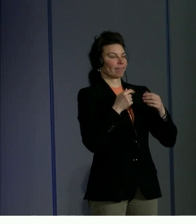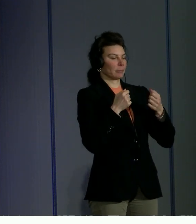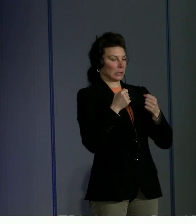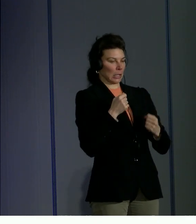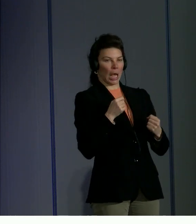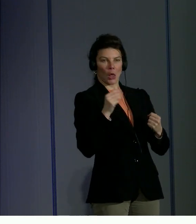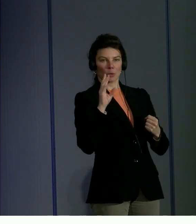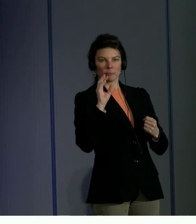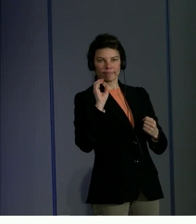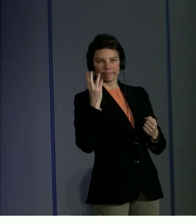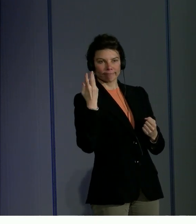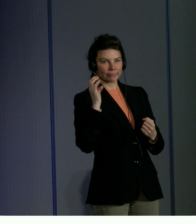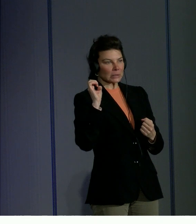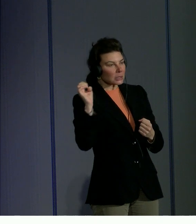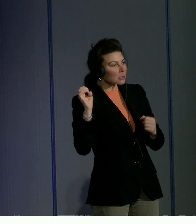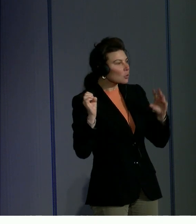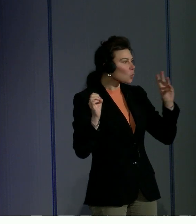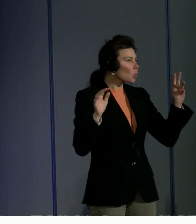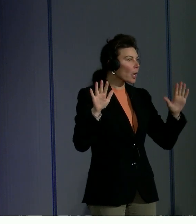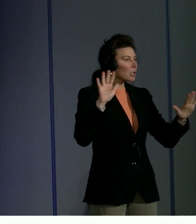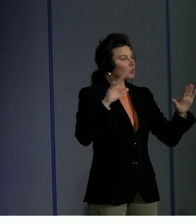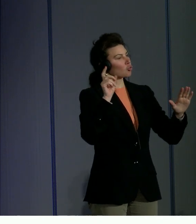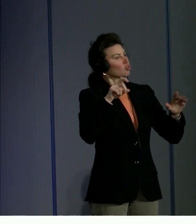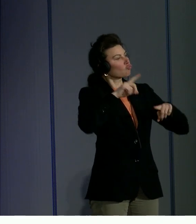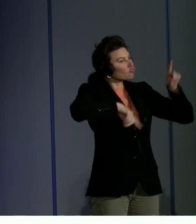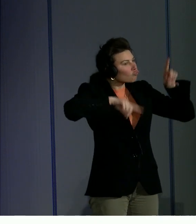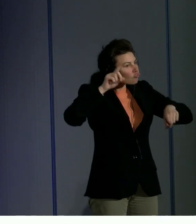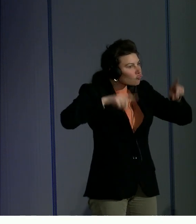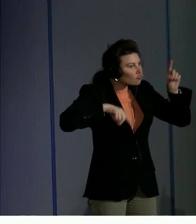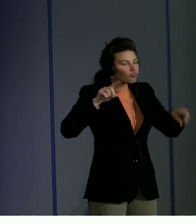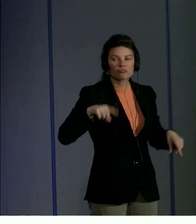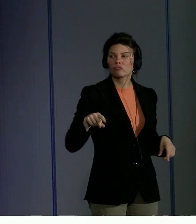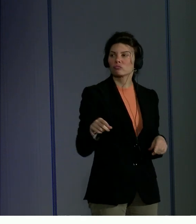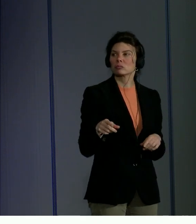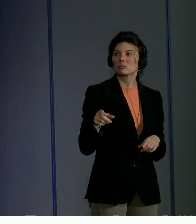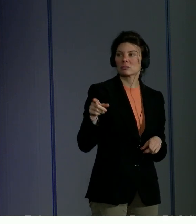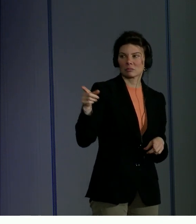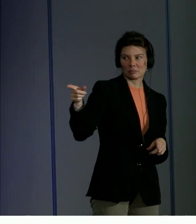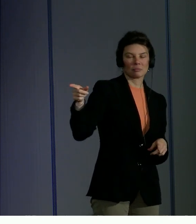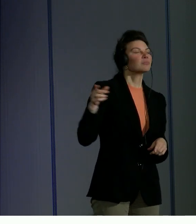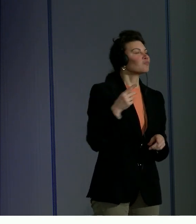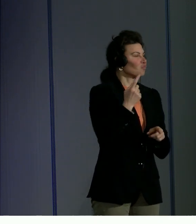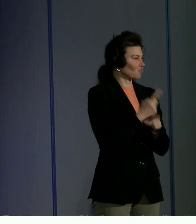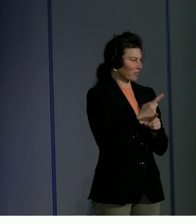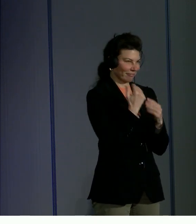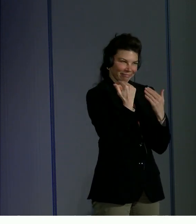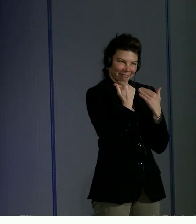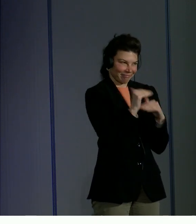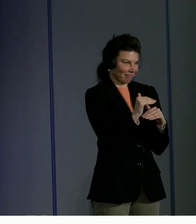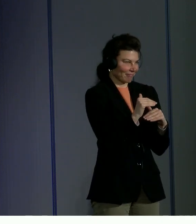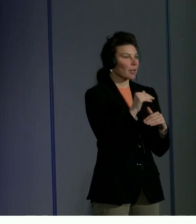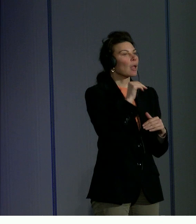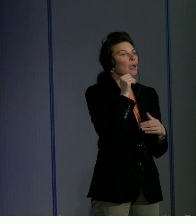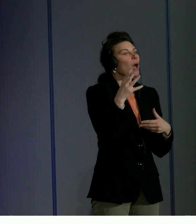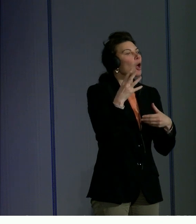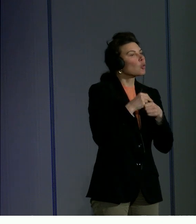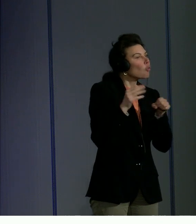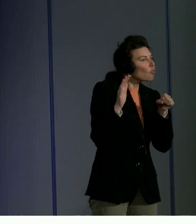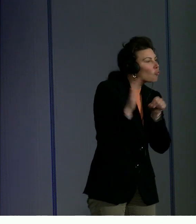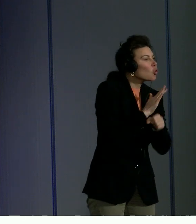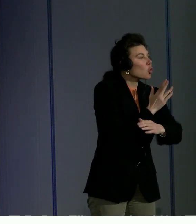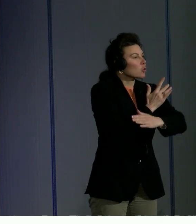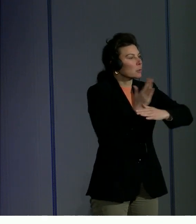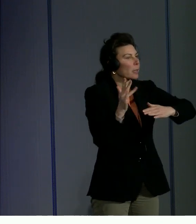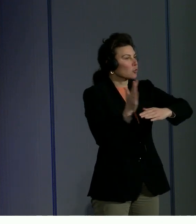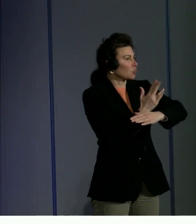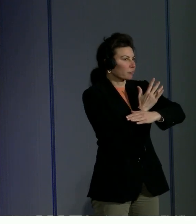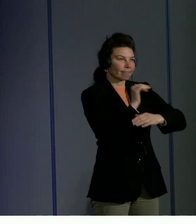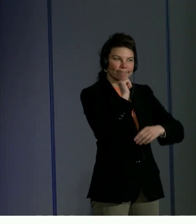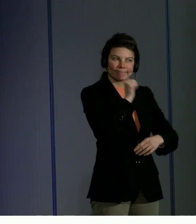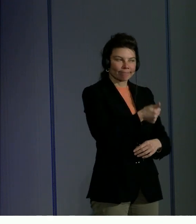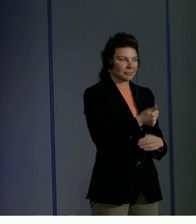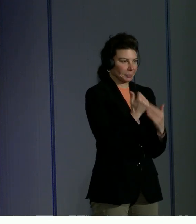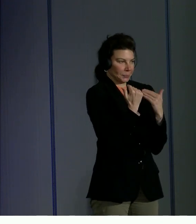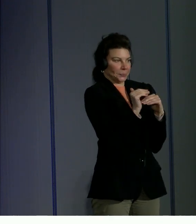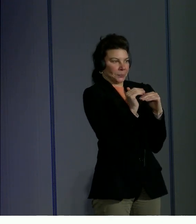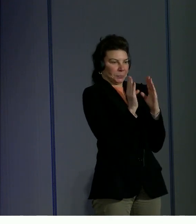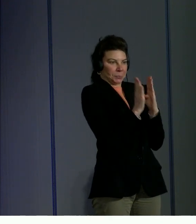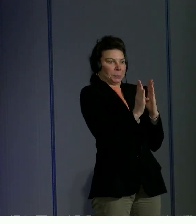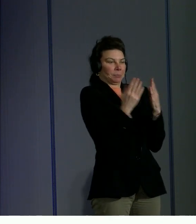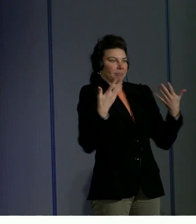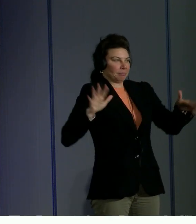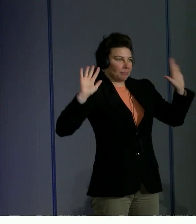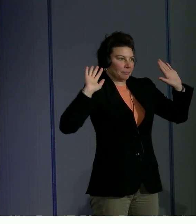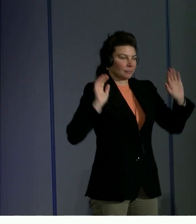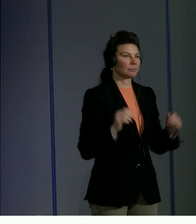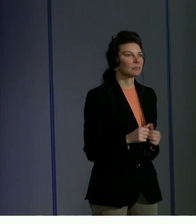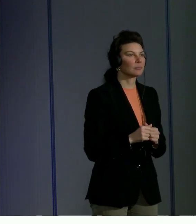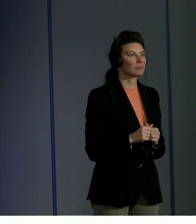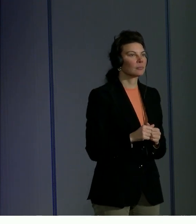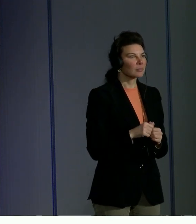Yes. It's very limited. And it is not including the whole spectrum as well. Is there a third? Or